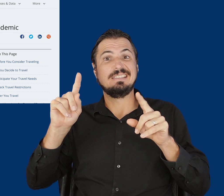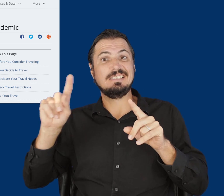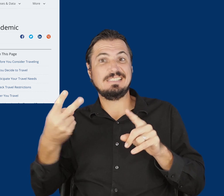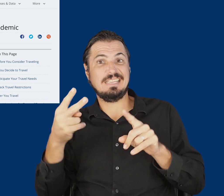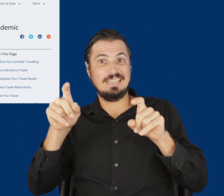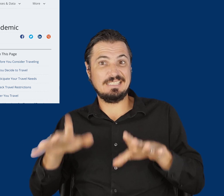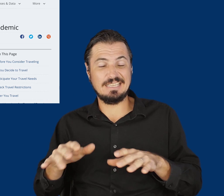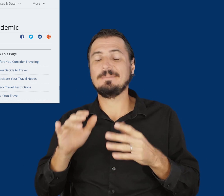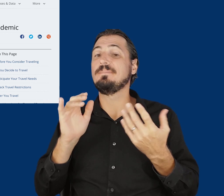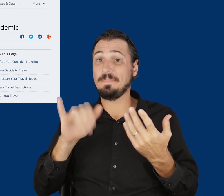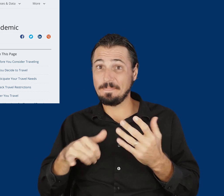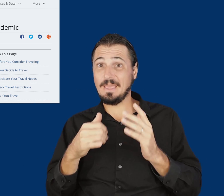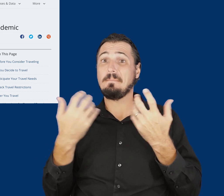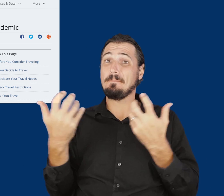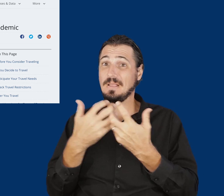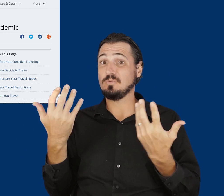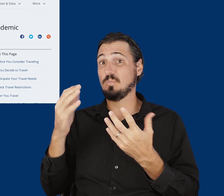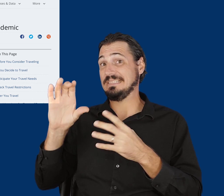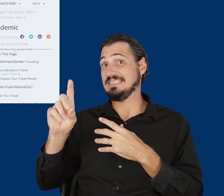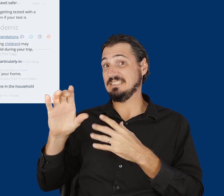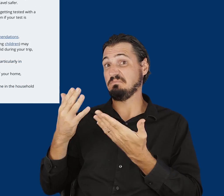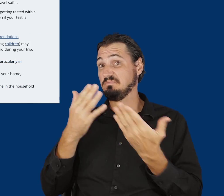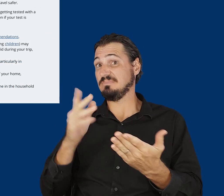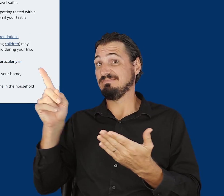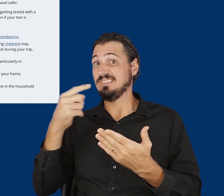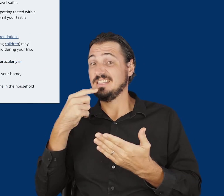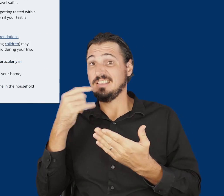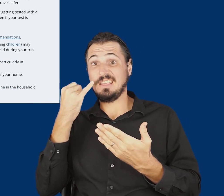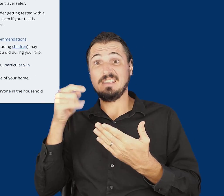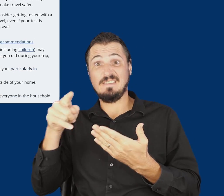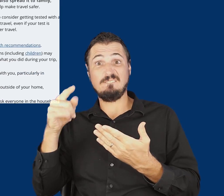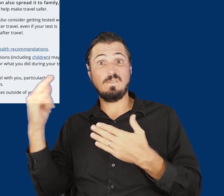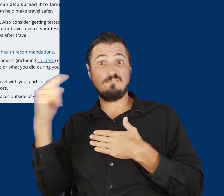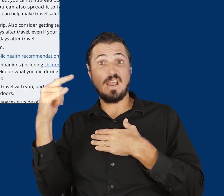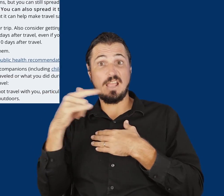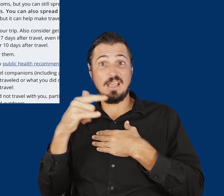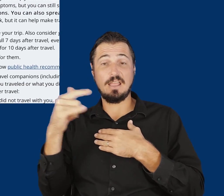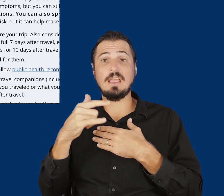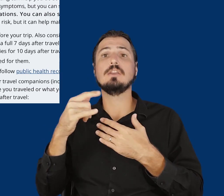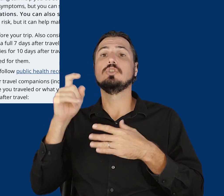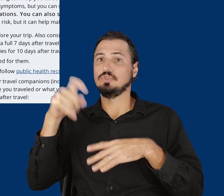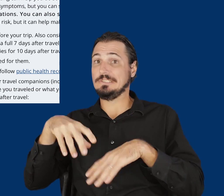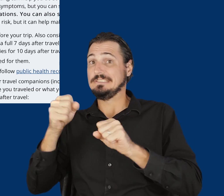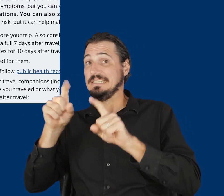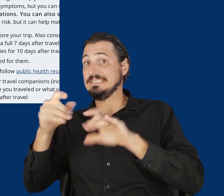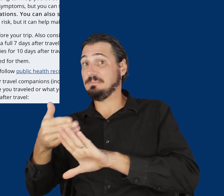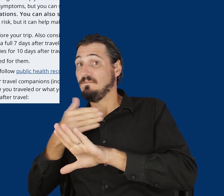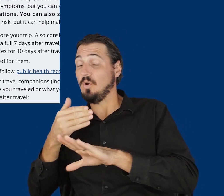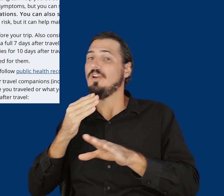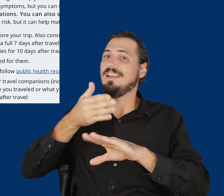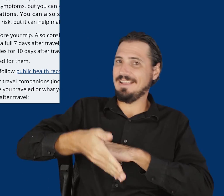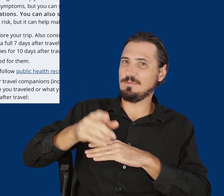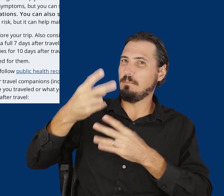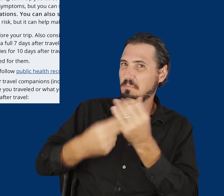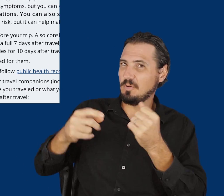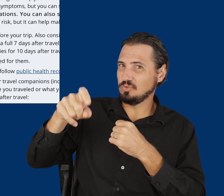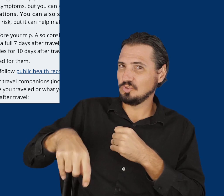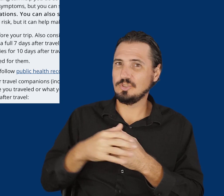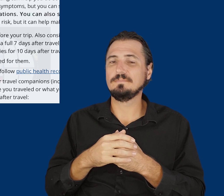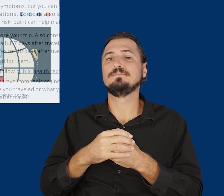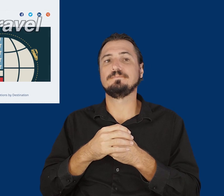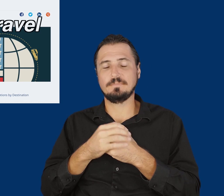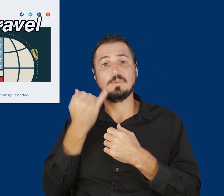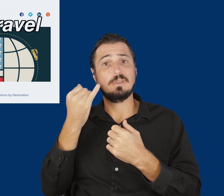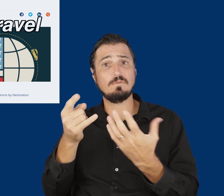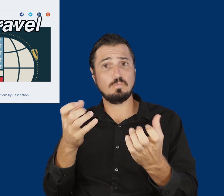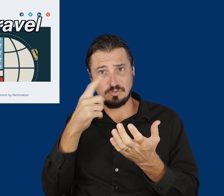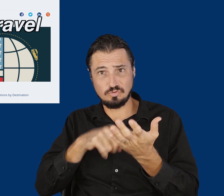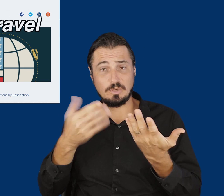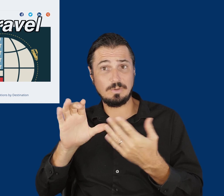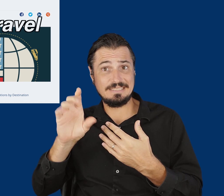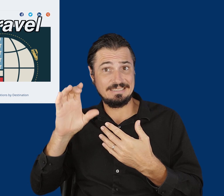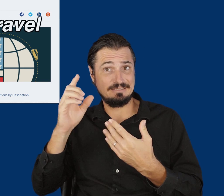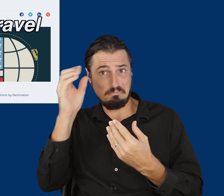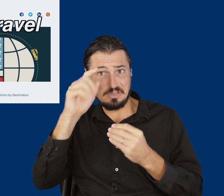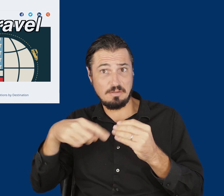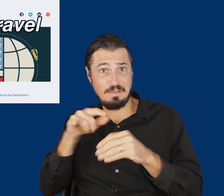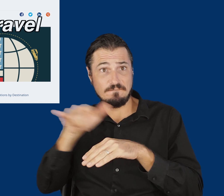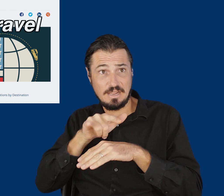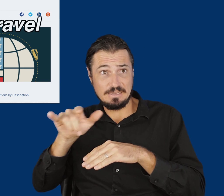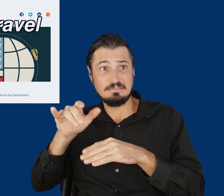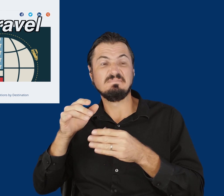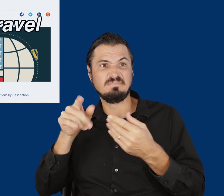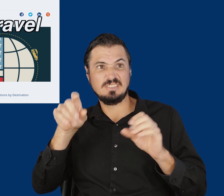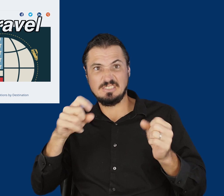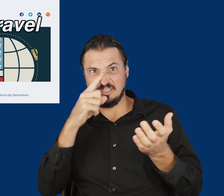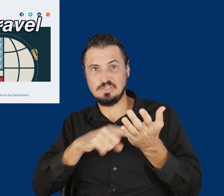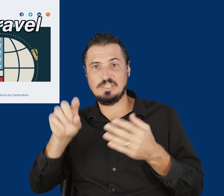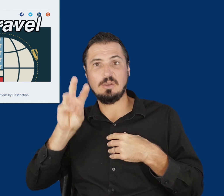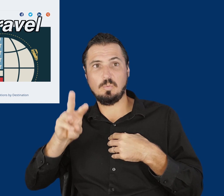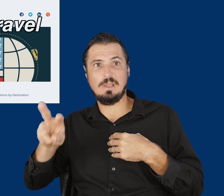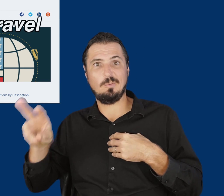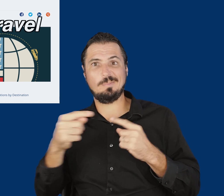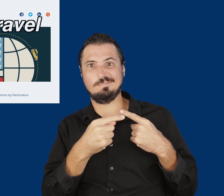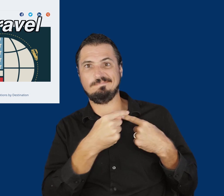However, the CDC specifies that if you MUST travel, you should take a pre- and post-travel test. To view the CDC’s travel guidelines, visit cdc.gov/covid-19/travel